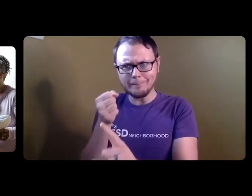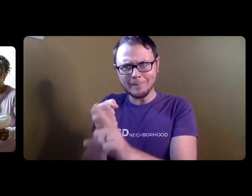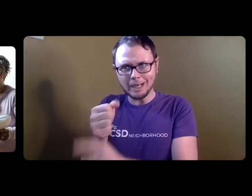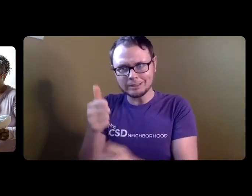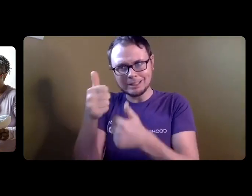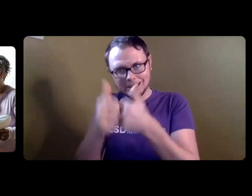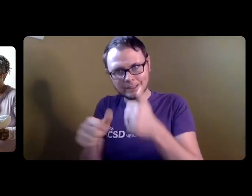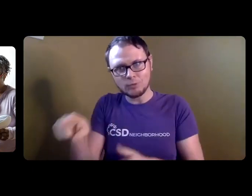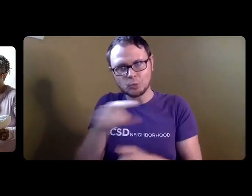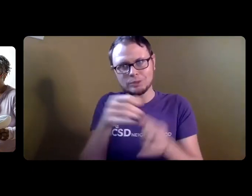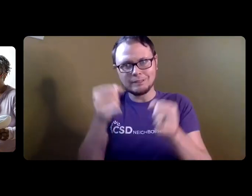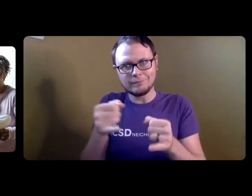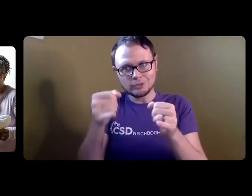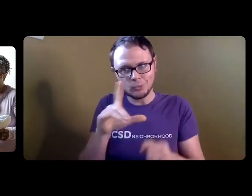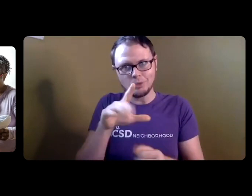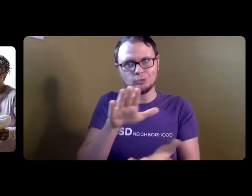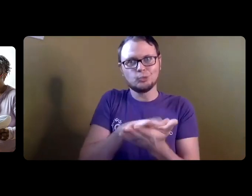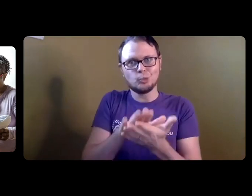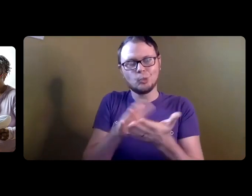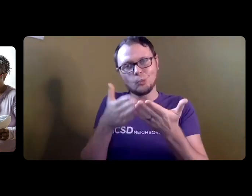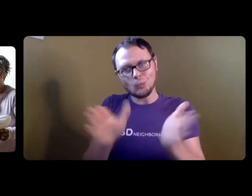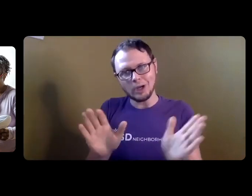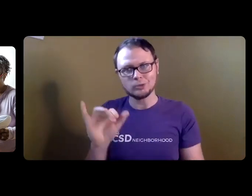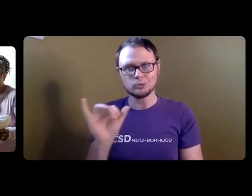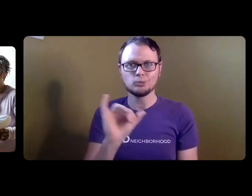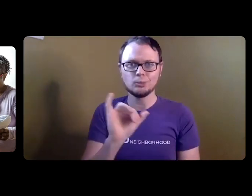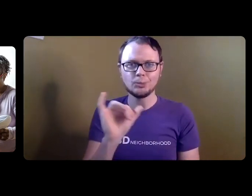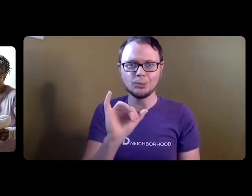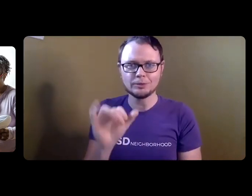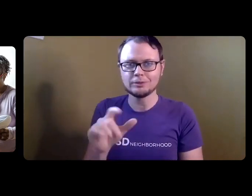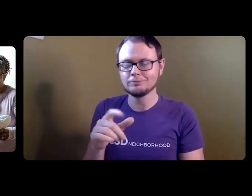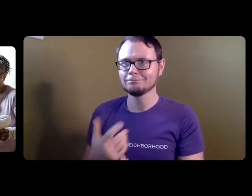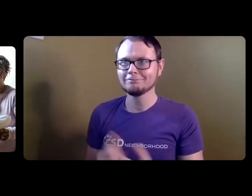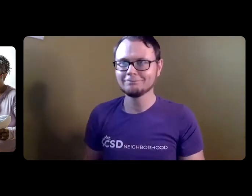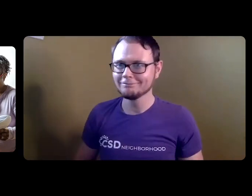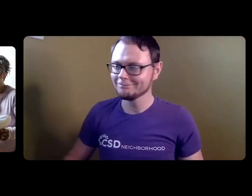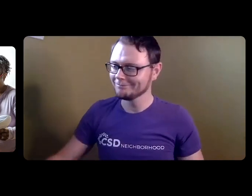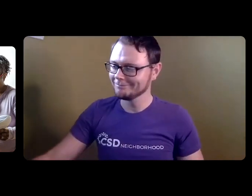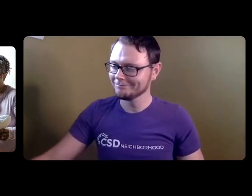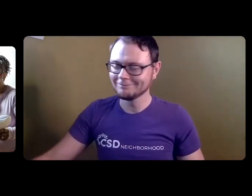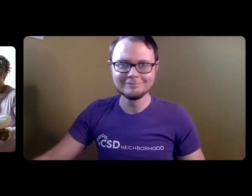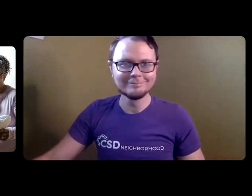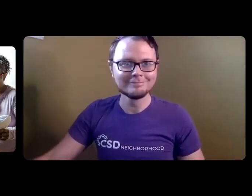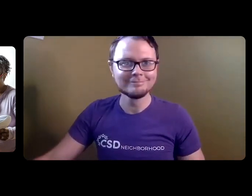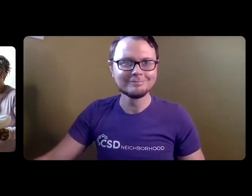And this year with the impacts that COVID-19 has had on education, we want to make sure